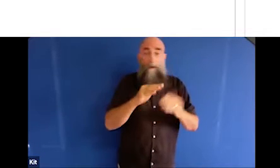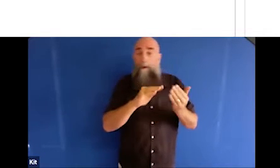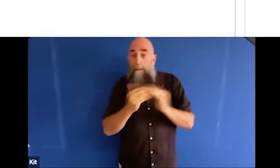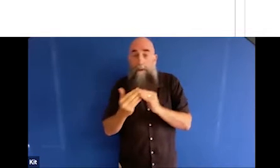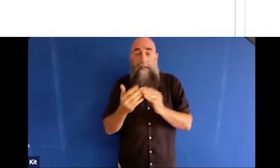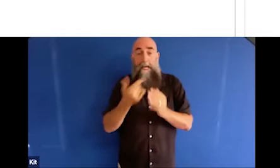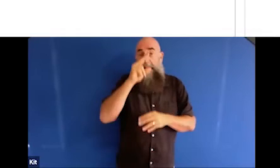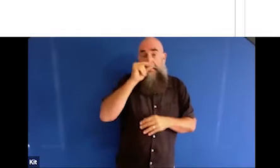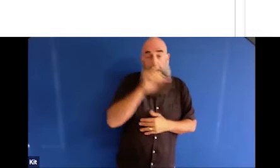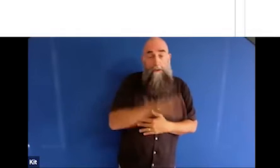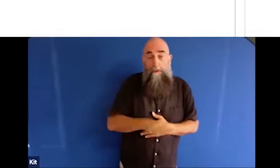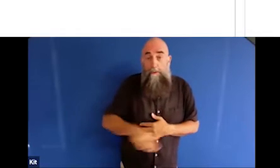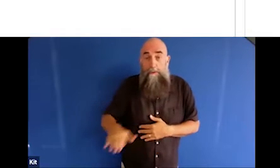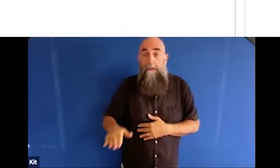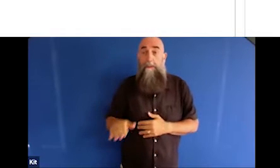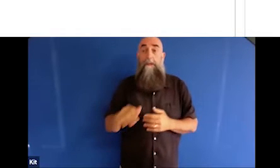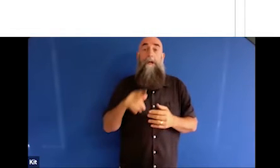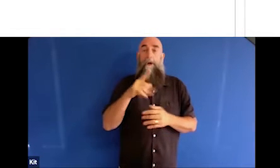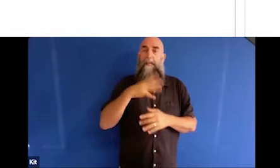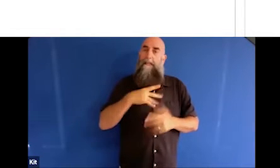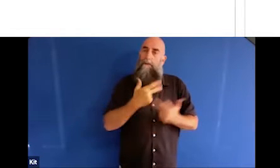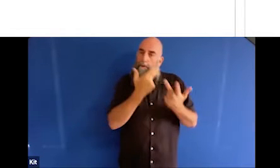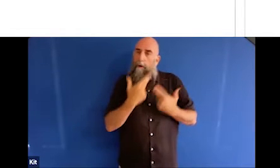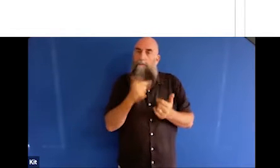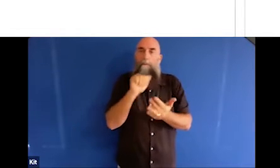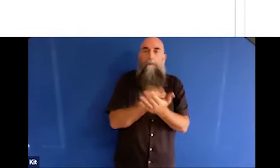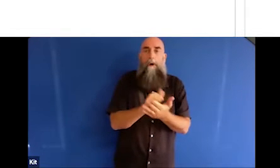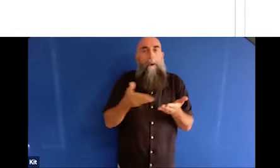that you're doing that in an appropriate way. That's part of the viability criterion.